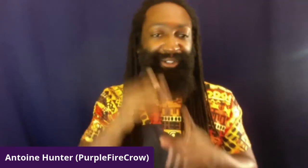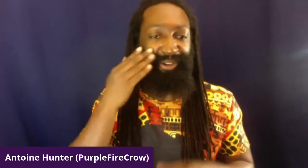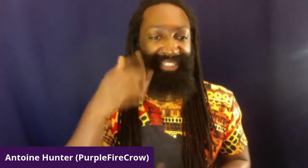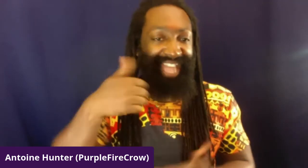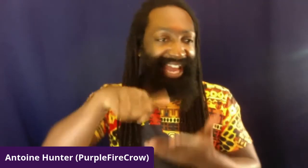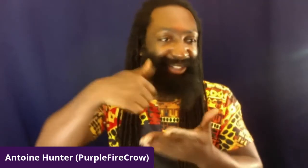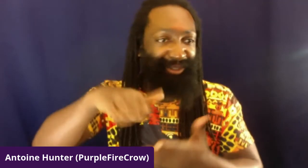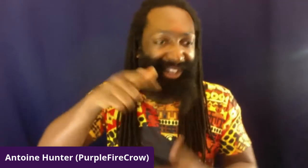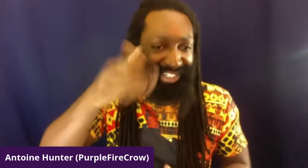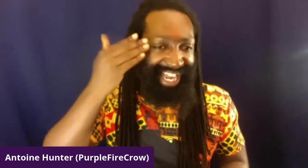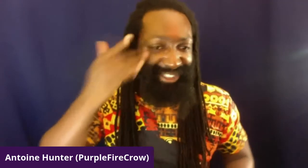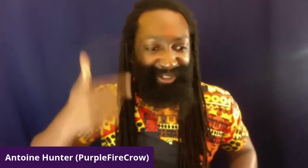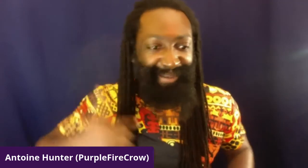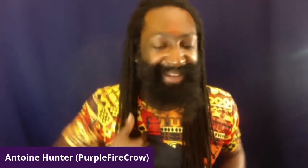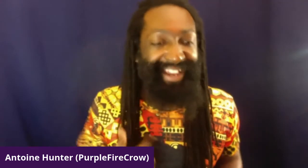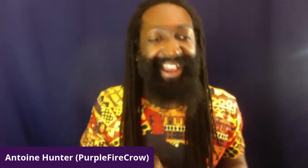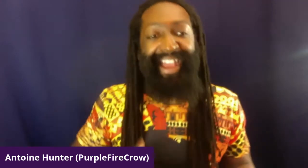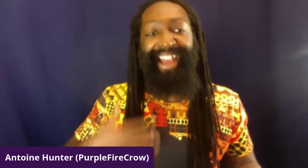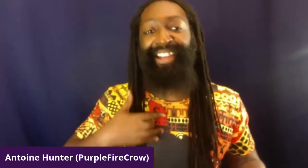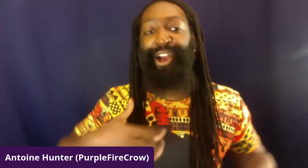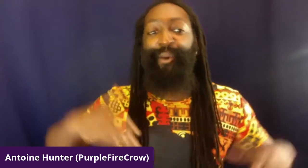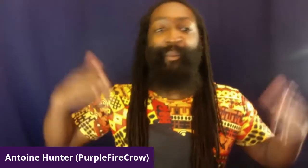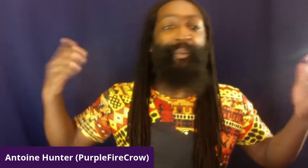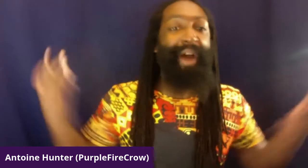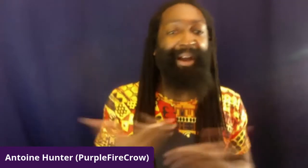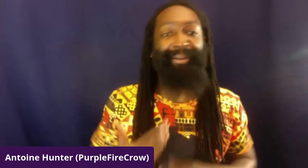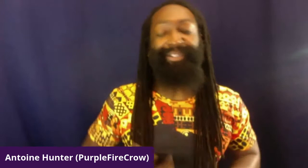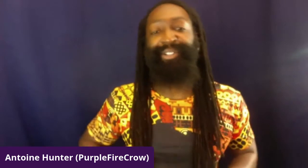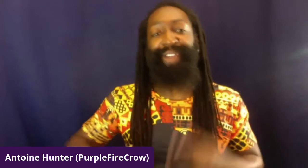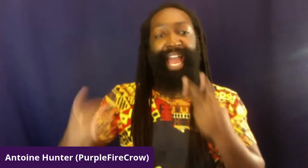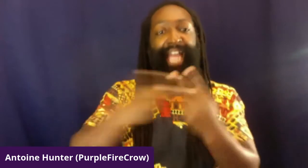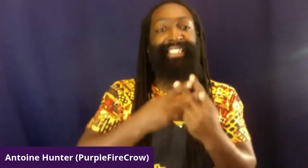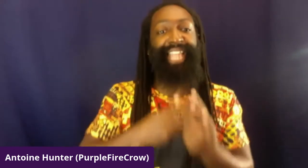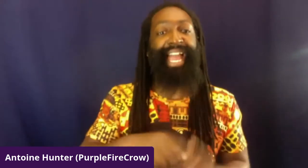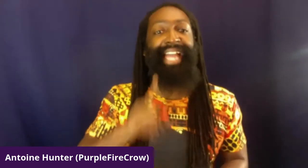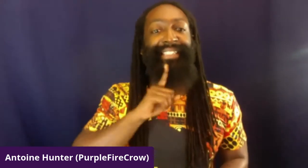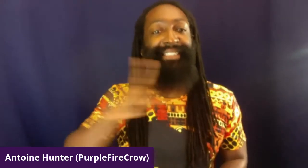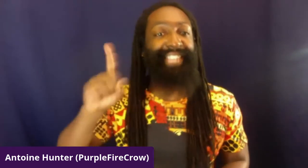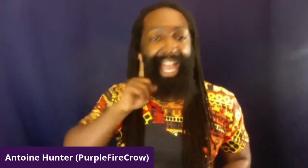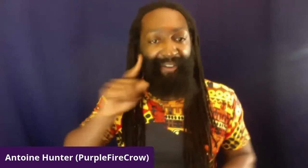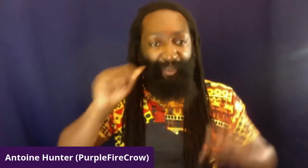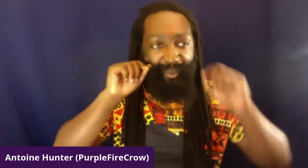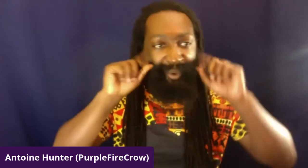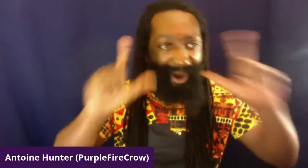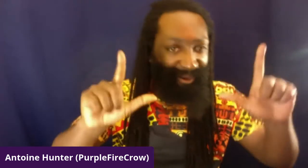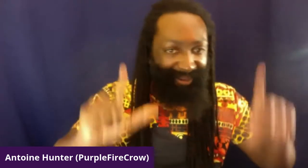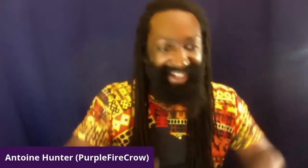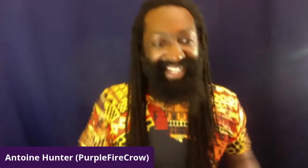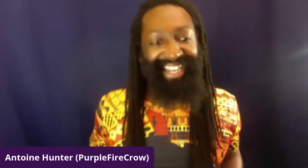also know as Antoine. You guys know me. (indiscernible) Deaf Woke.